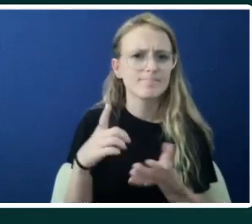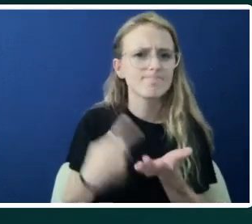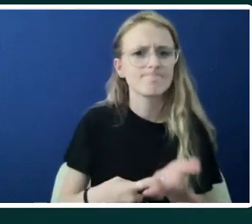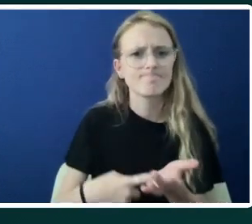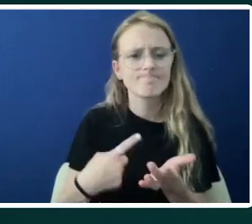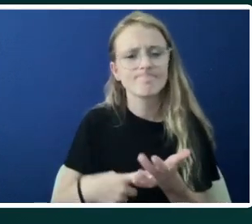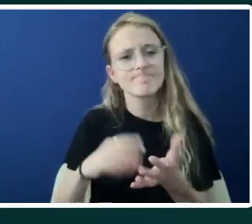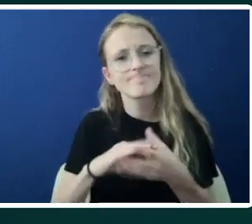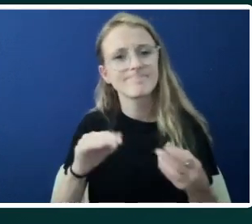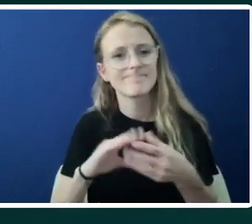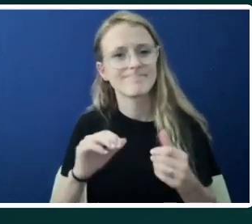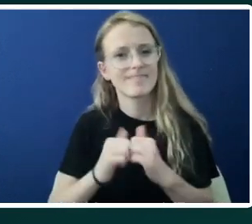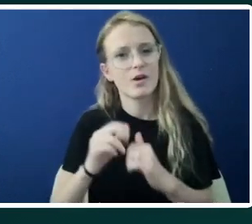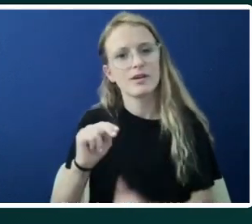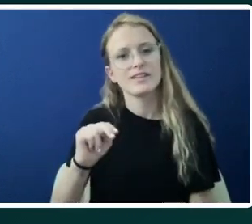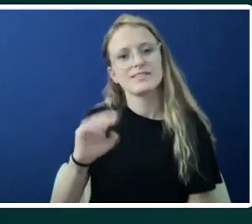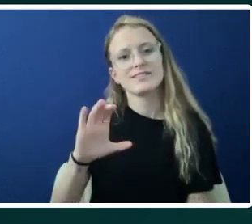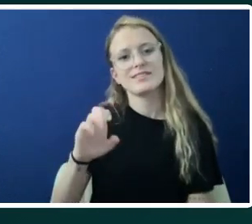Emily Kirkpatrick: Thank you, Nicole and Katie.